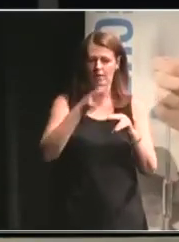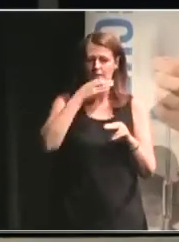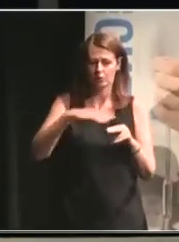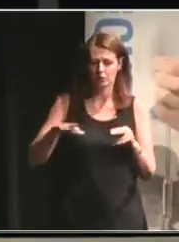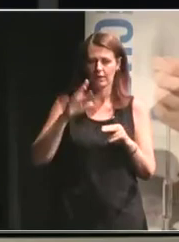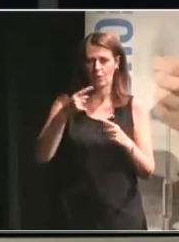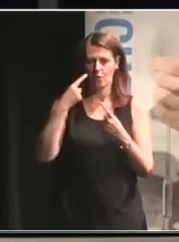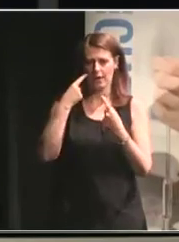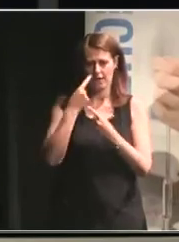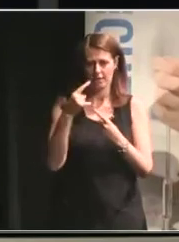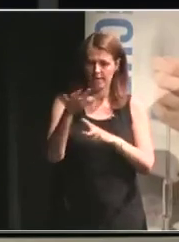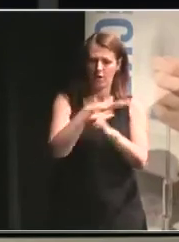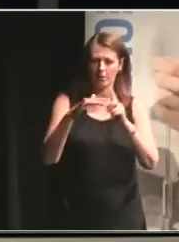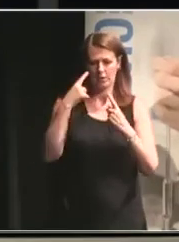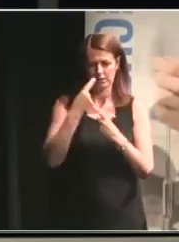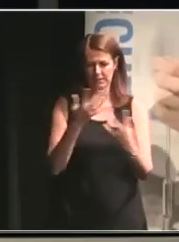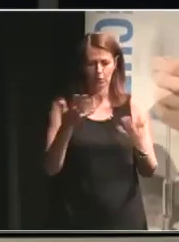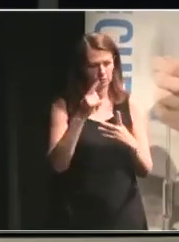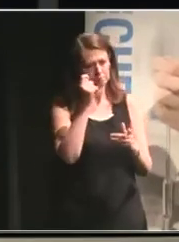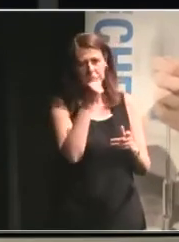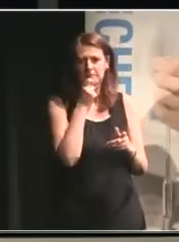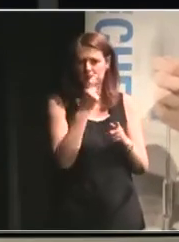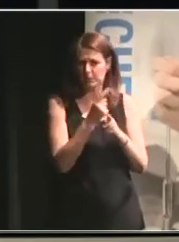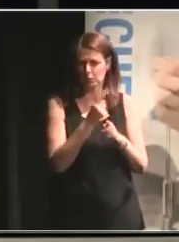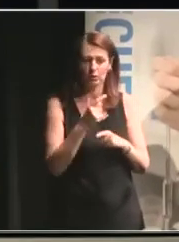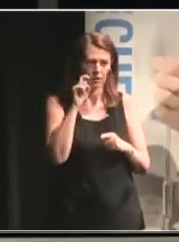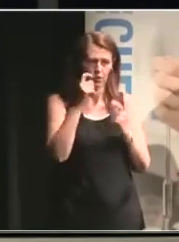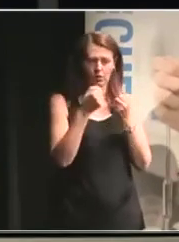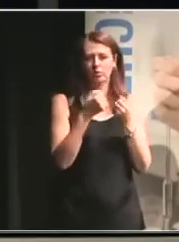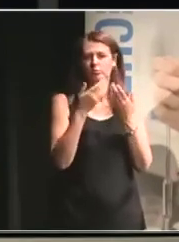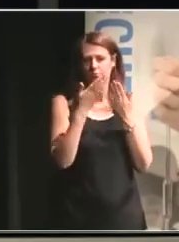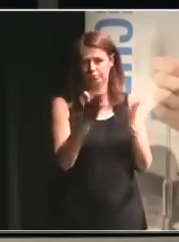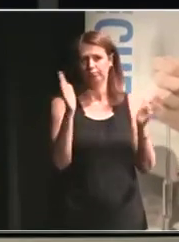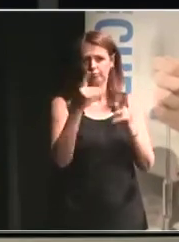exposures which have been touched on today so we'll be opening that up for registration shortly